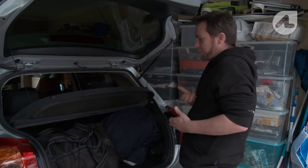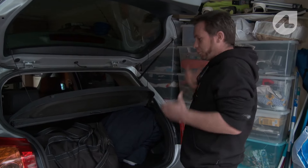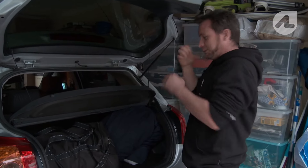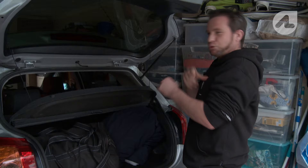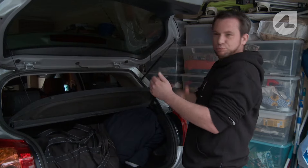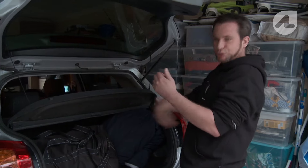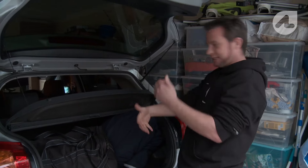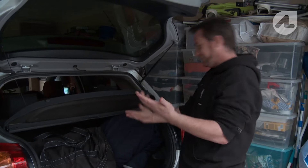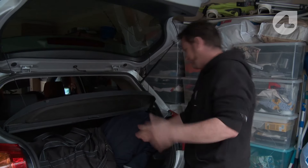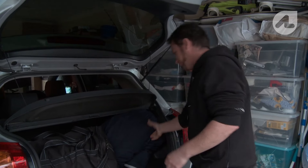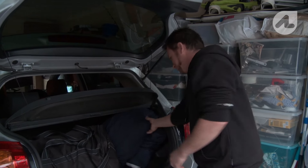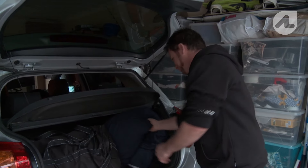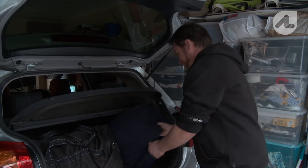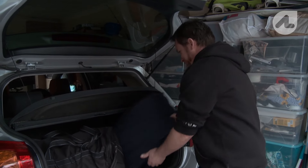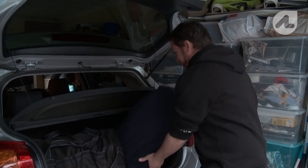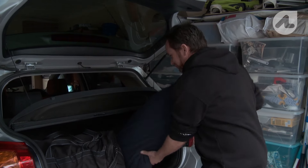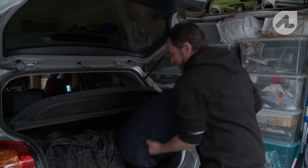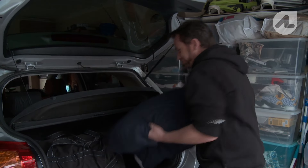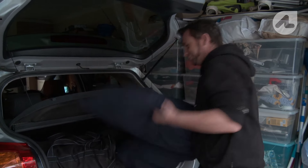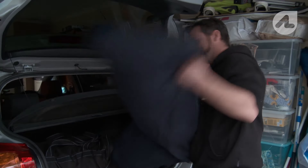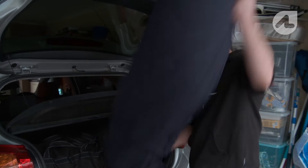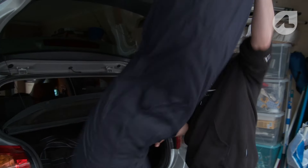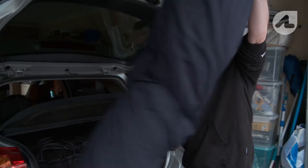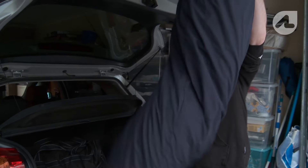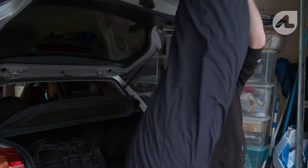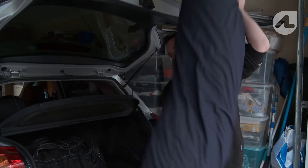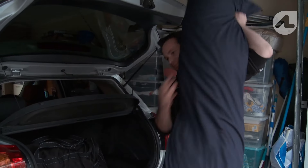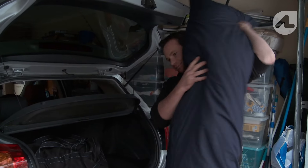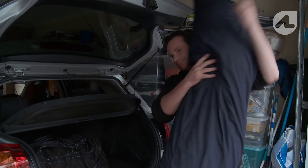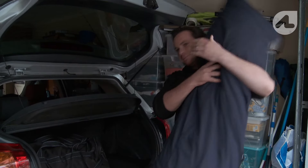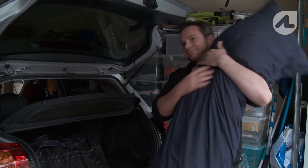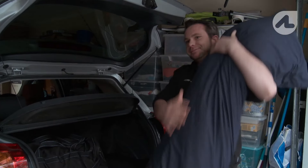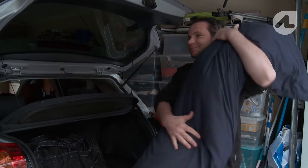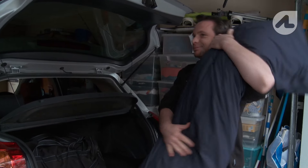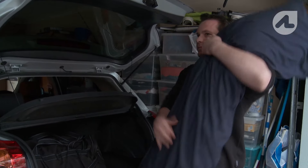It makes it more comfortable to sleep with when you're pregnant.